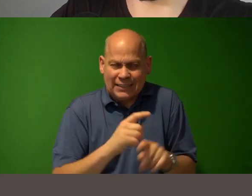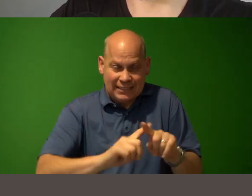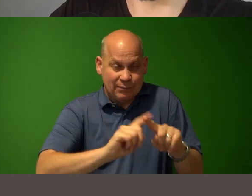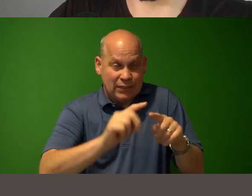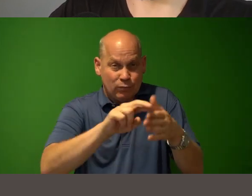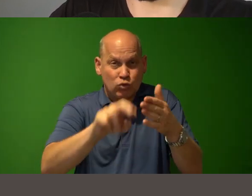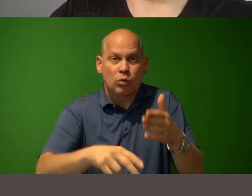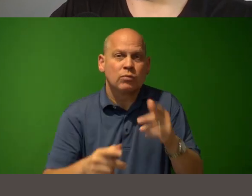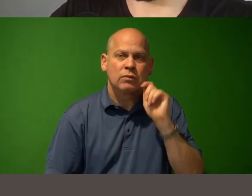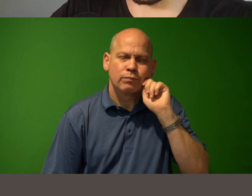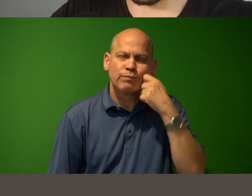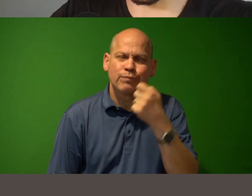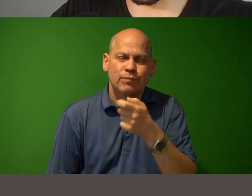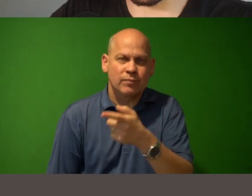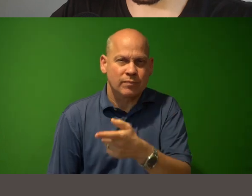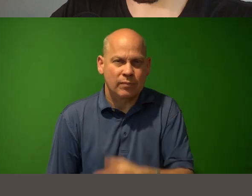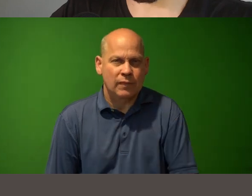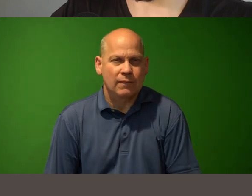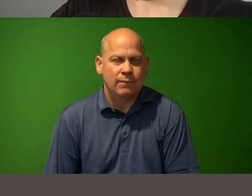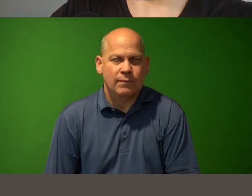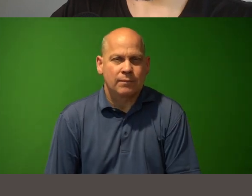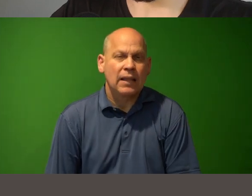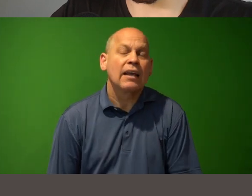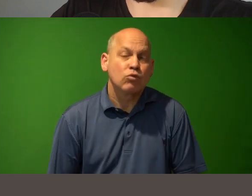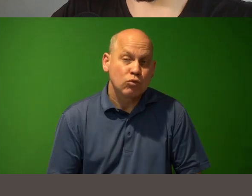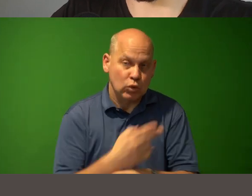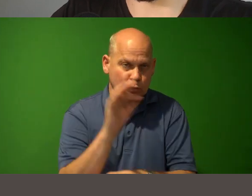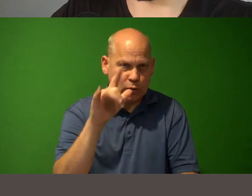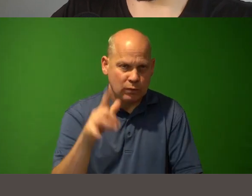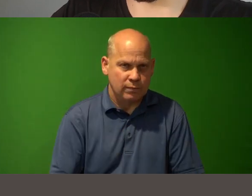So that's really neat and useful.